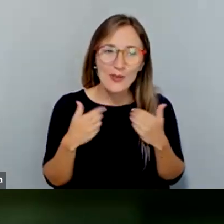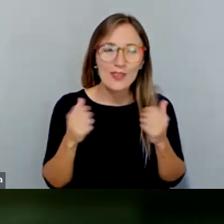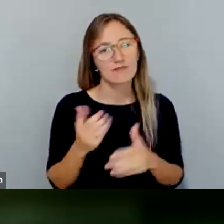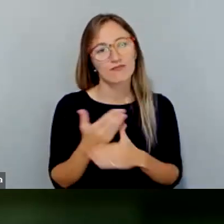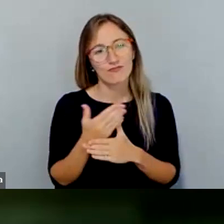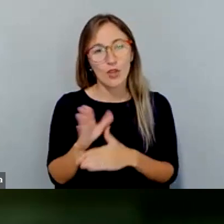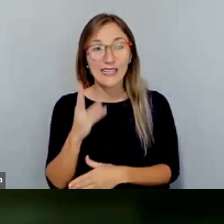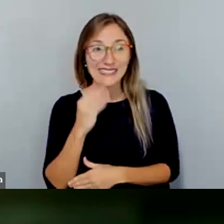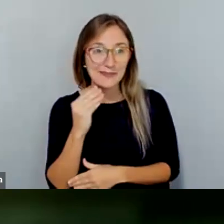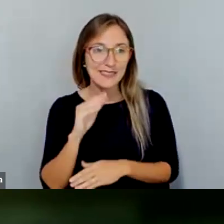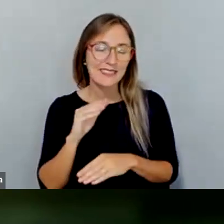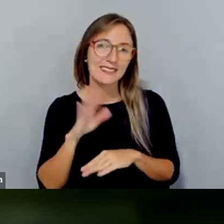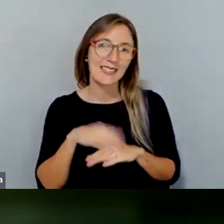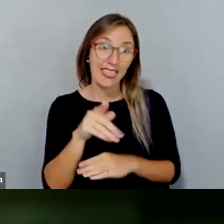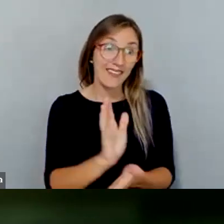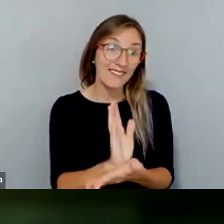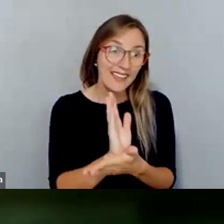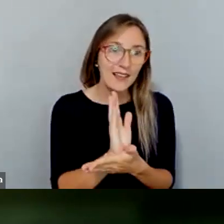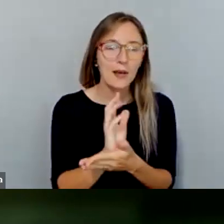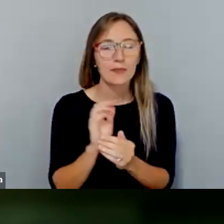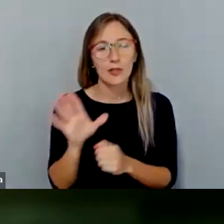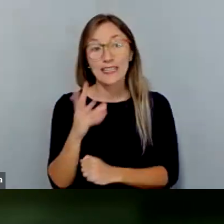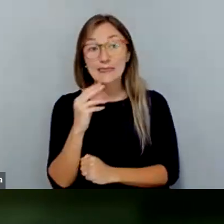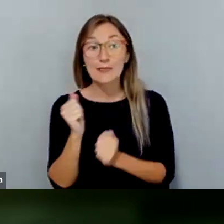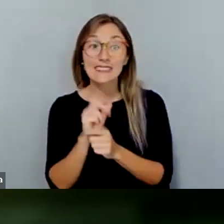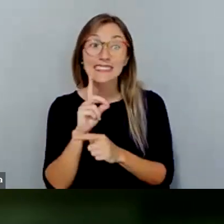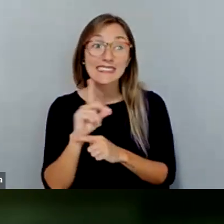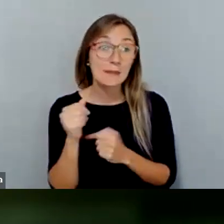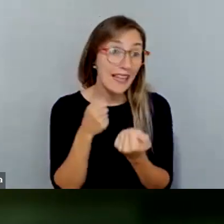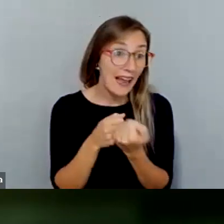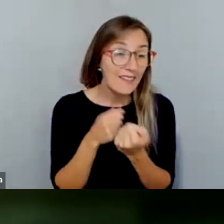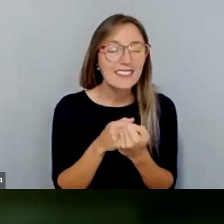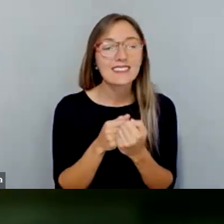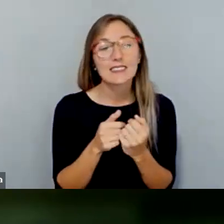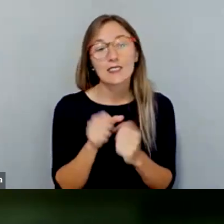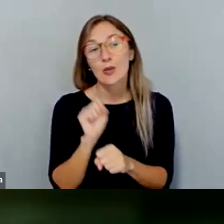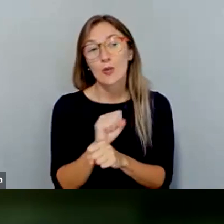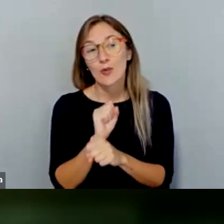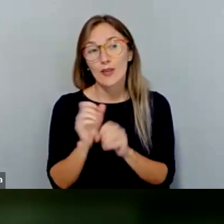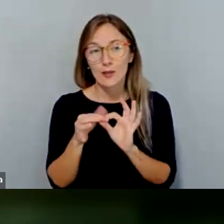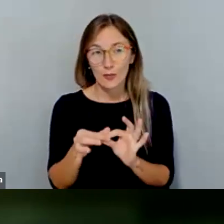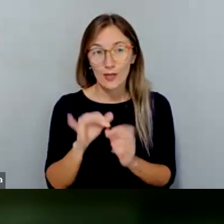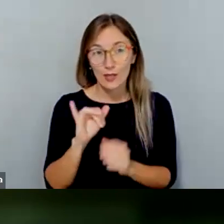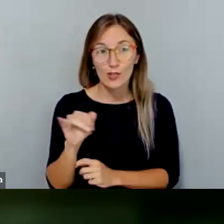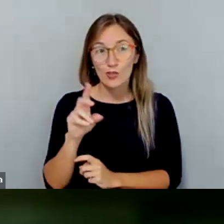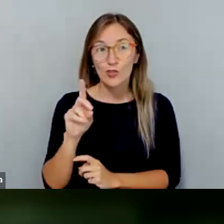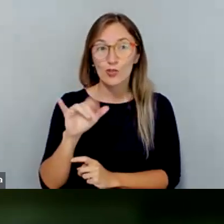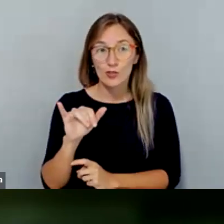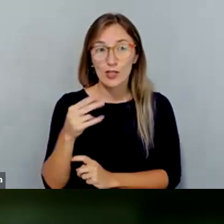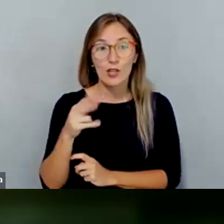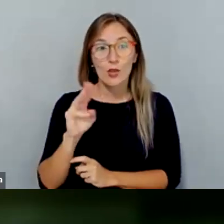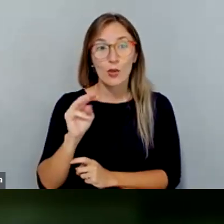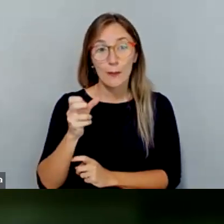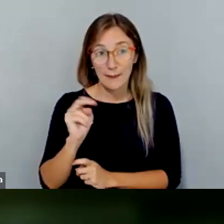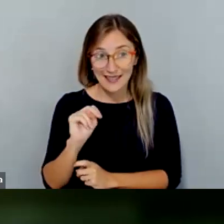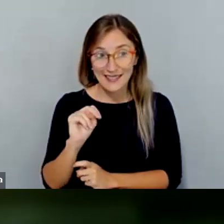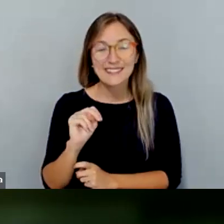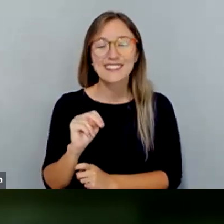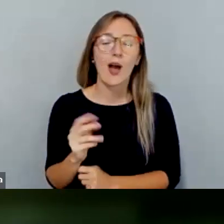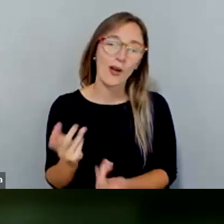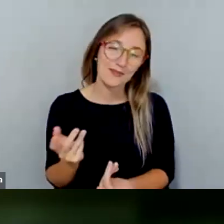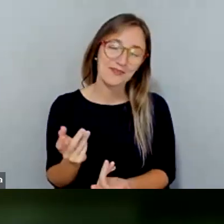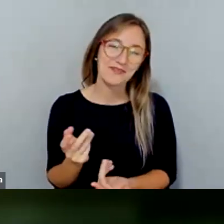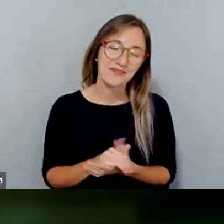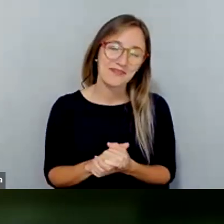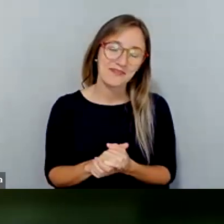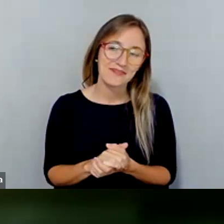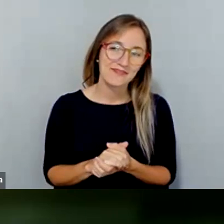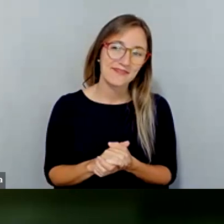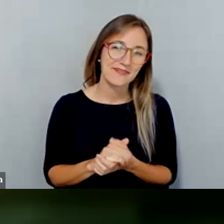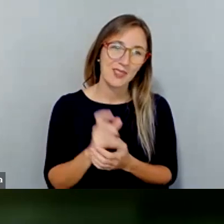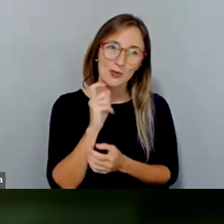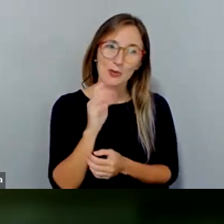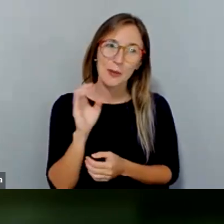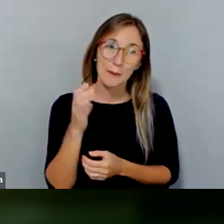: This was a couple of weeks ago. She was crying about that but also, so